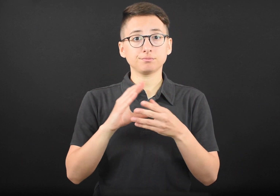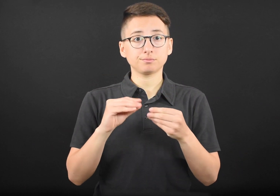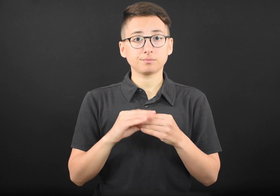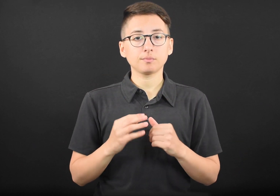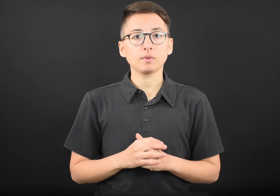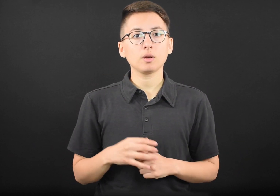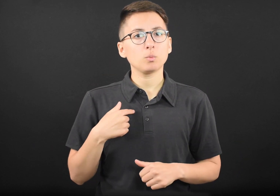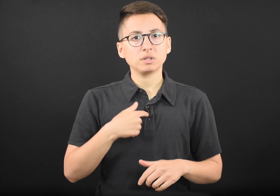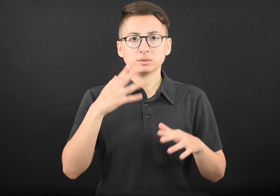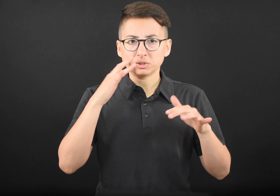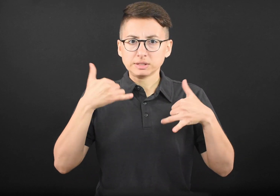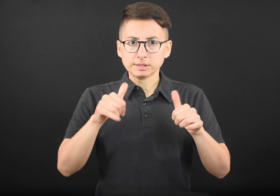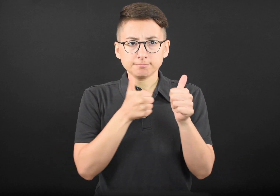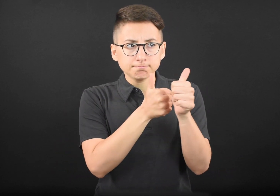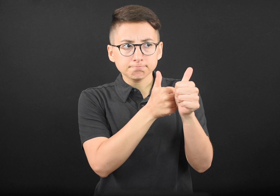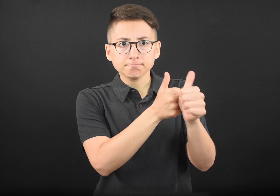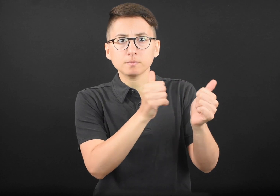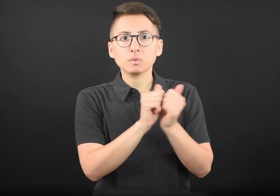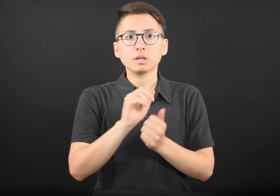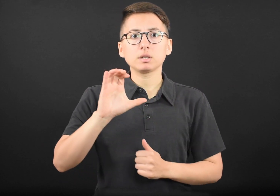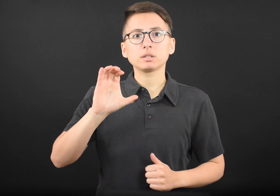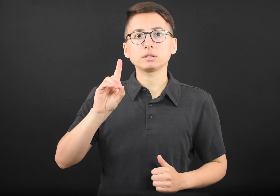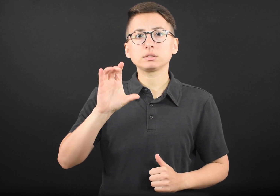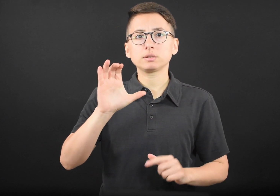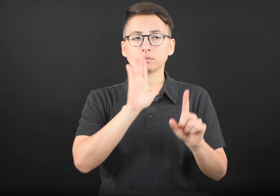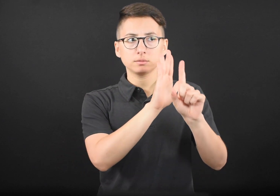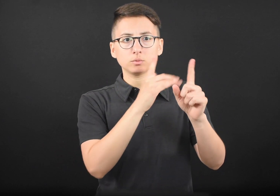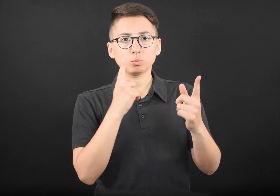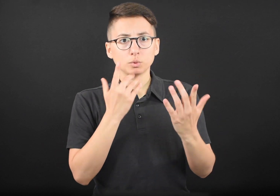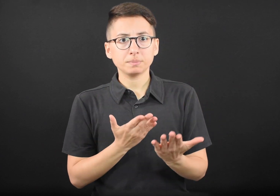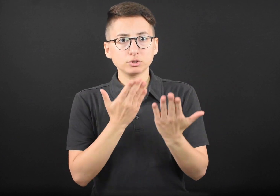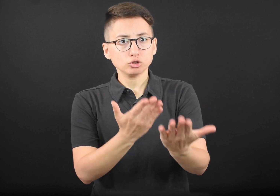“We will stay up to date with the CDC’s recommendations regarding all